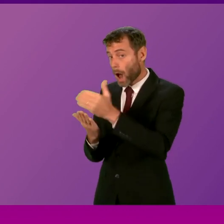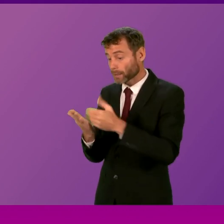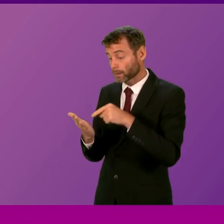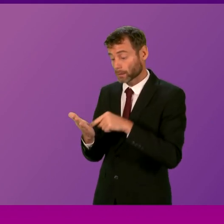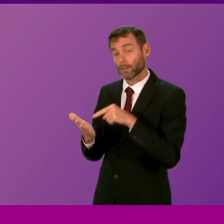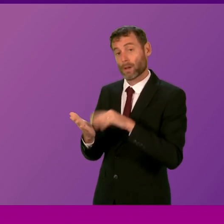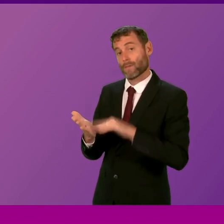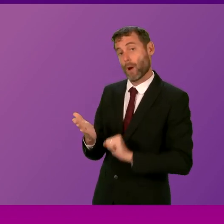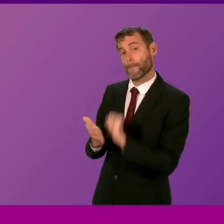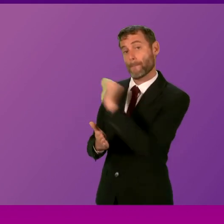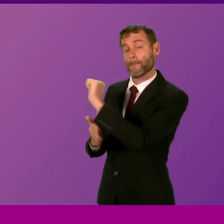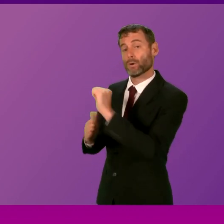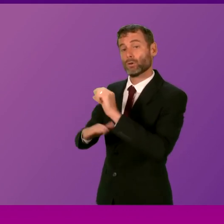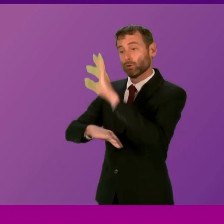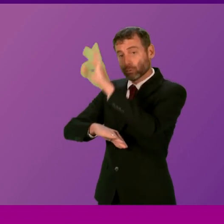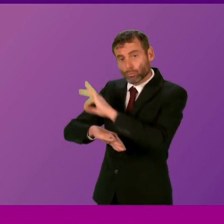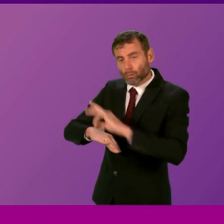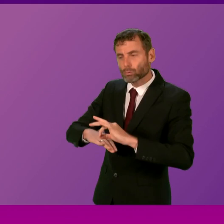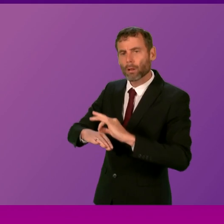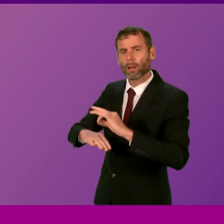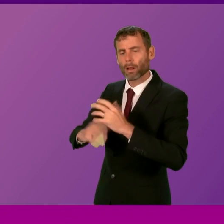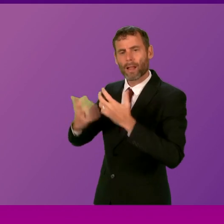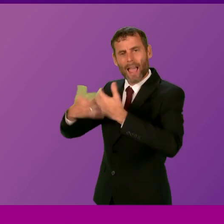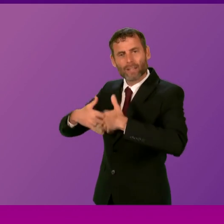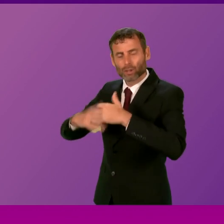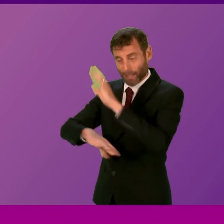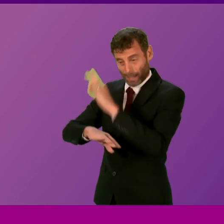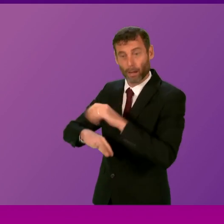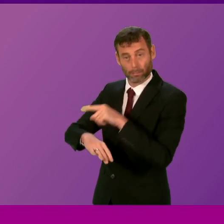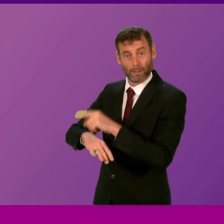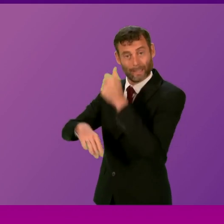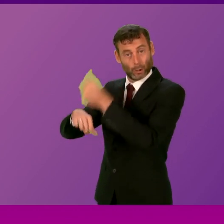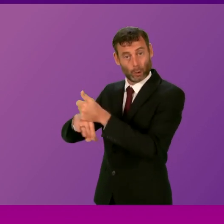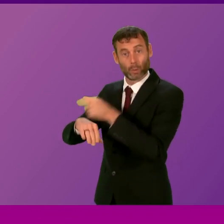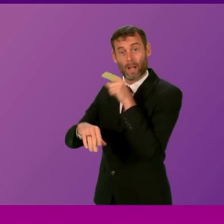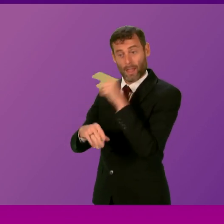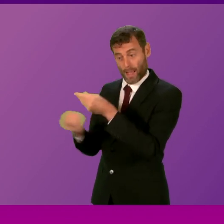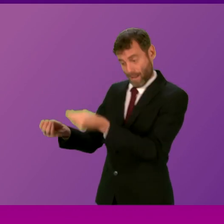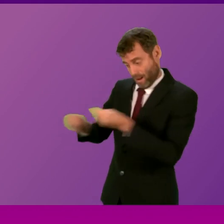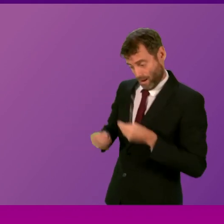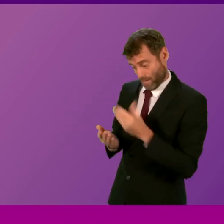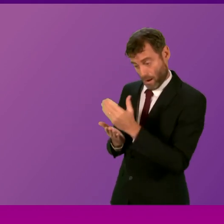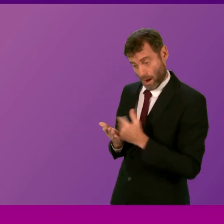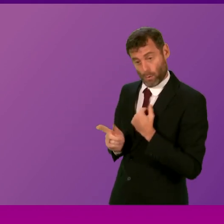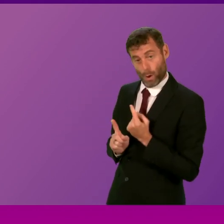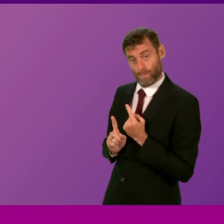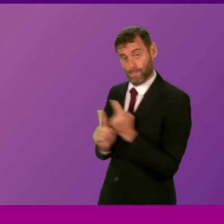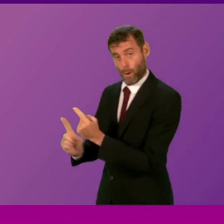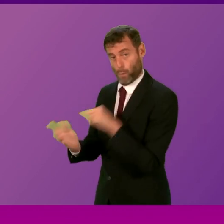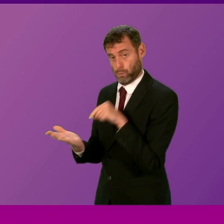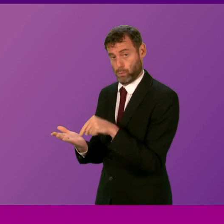hope that Alex Cole-Hamilton can join us in getting that reassuring message out.